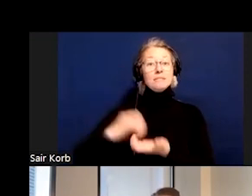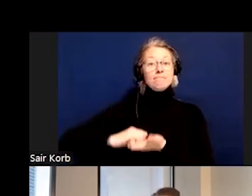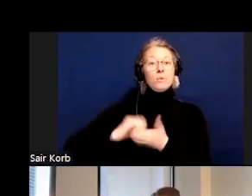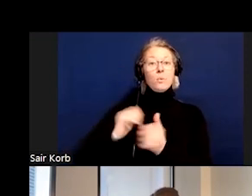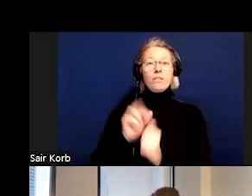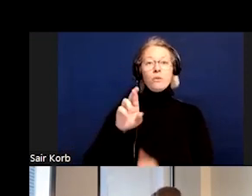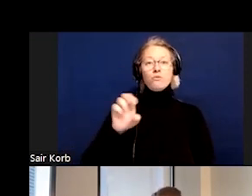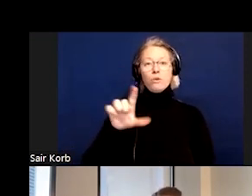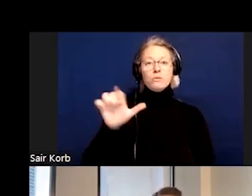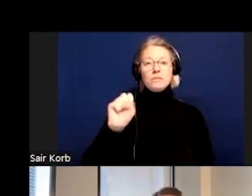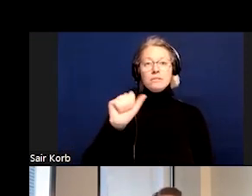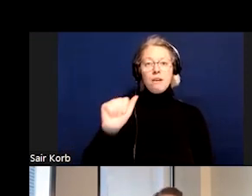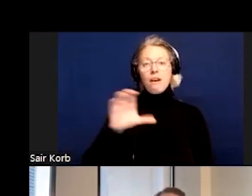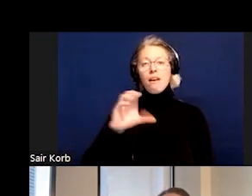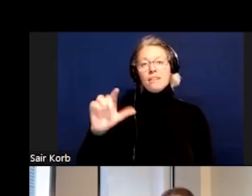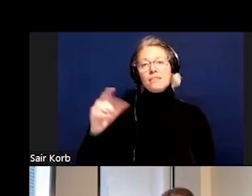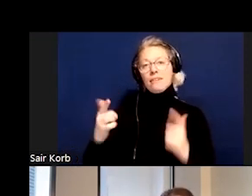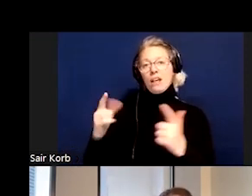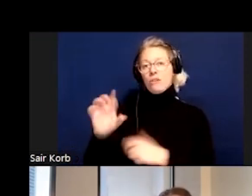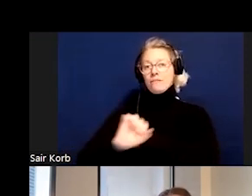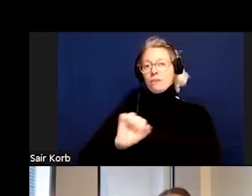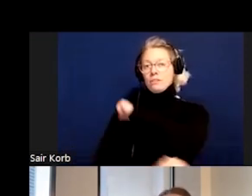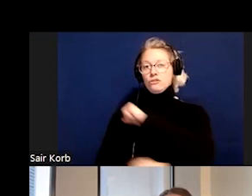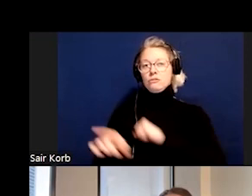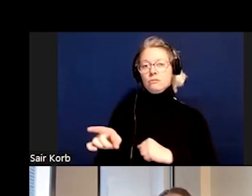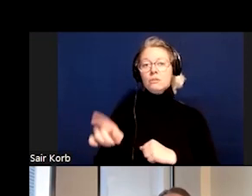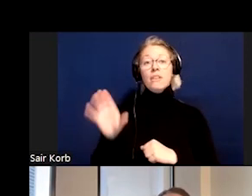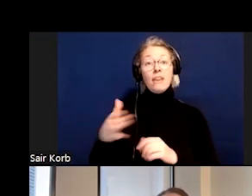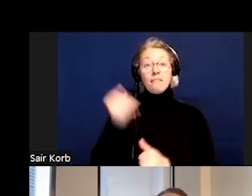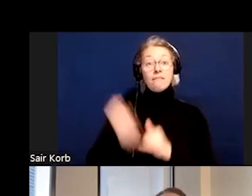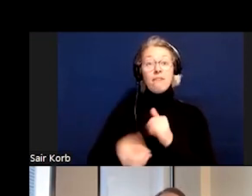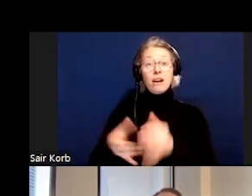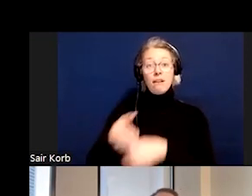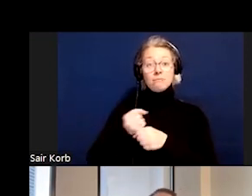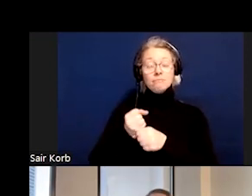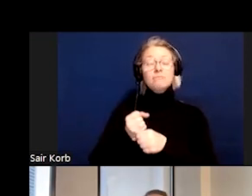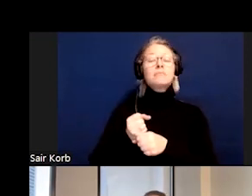Calgary Foundations. The final intake is in February, which will expend the remainder